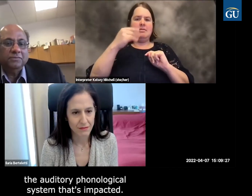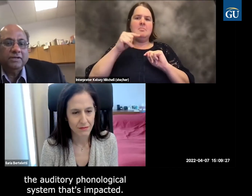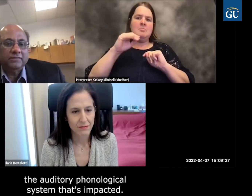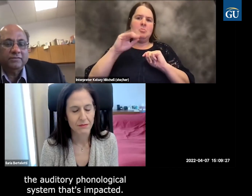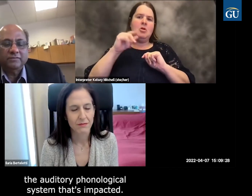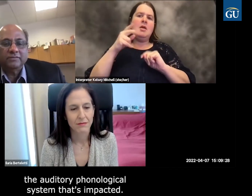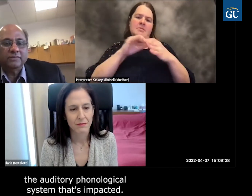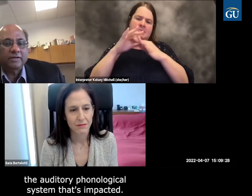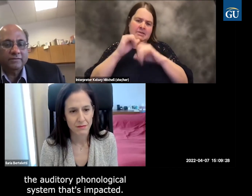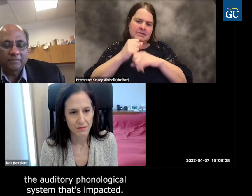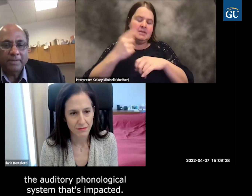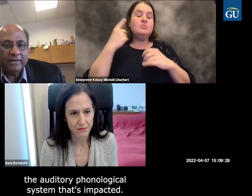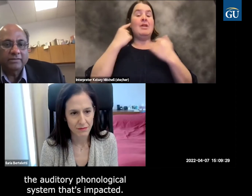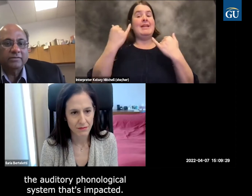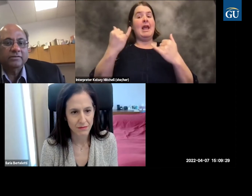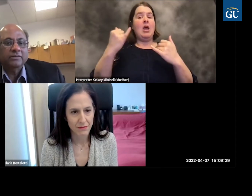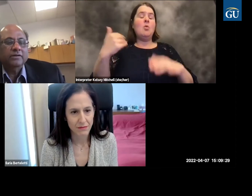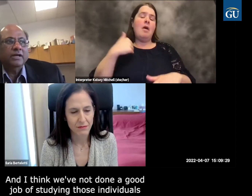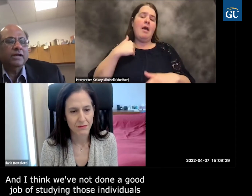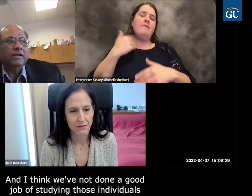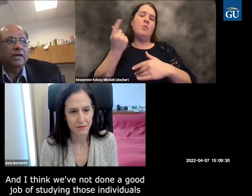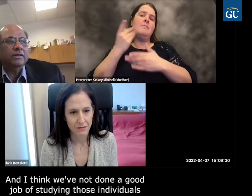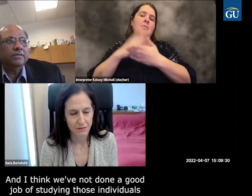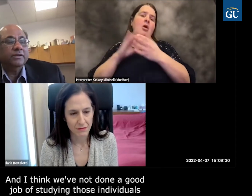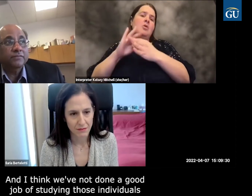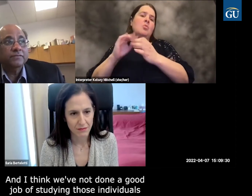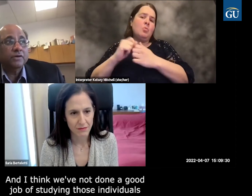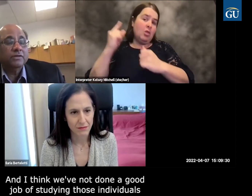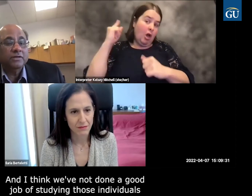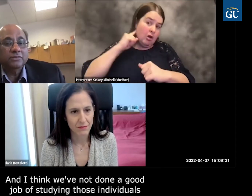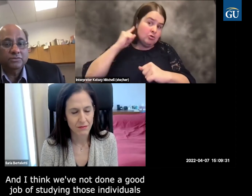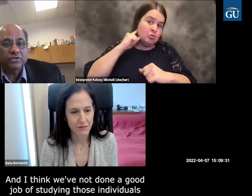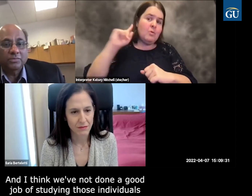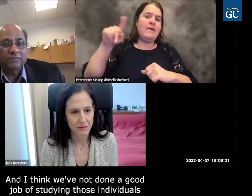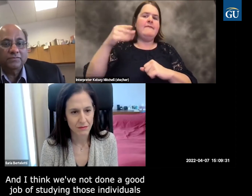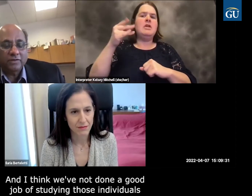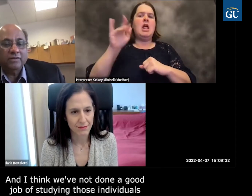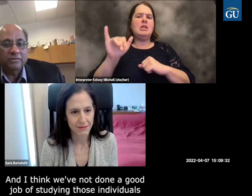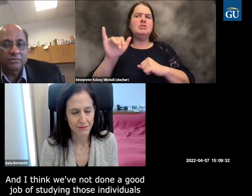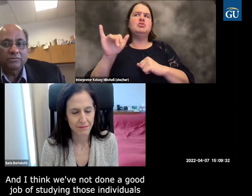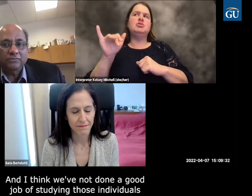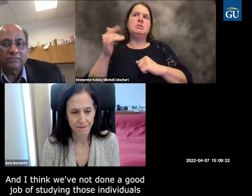that's that's impacted and i think we've